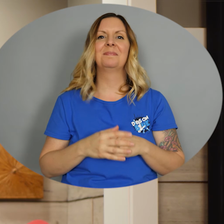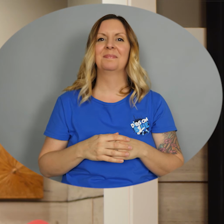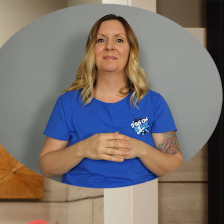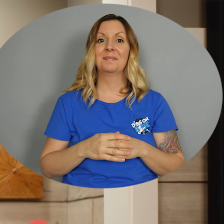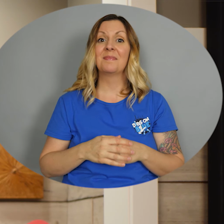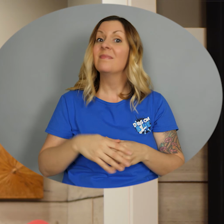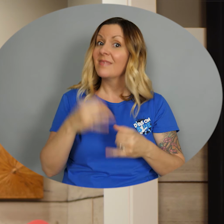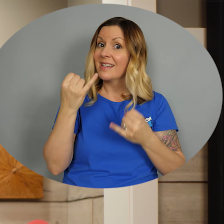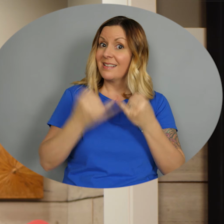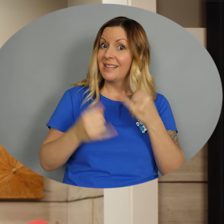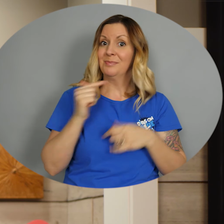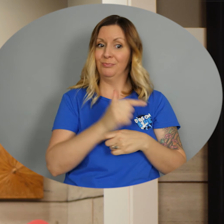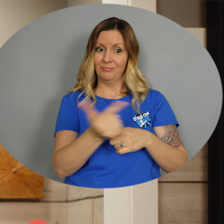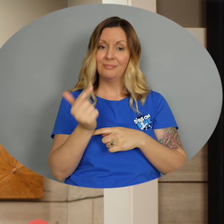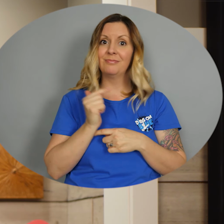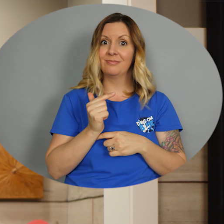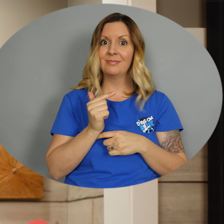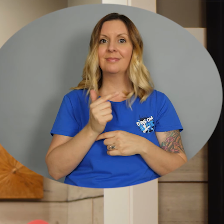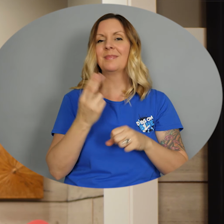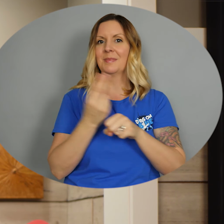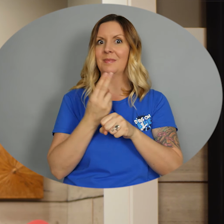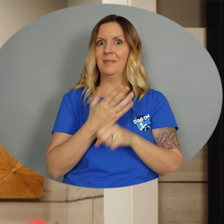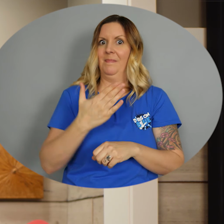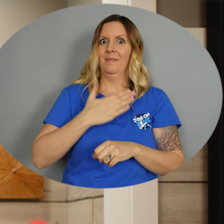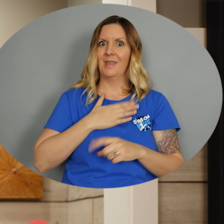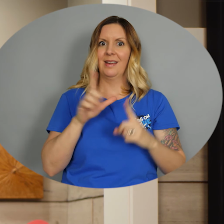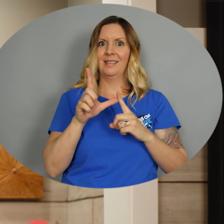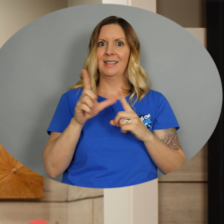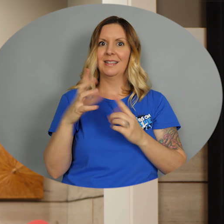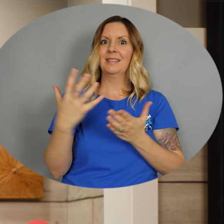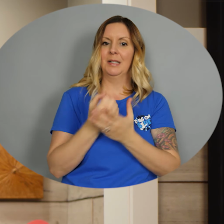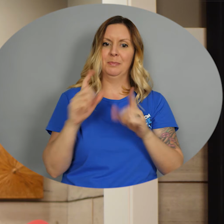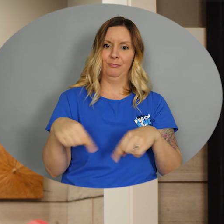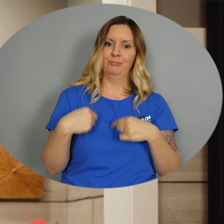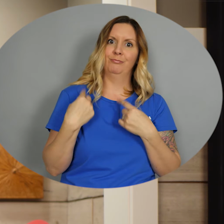collection. In the final round, players will use the letters they collected over the previous